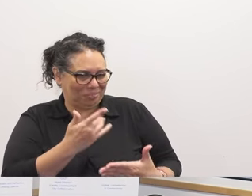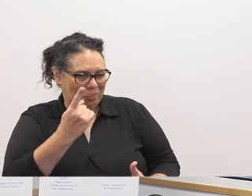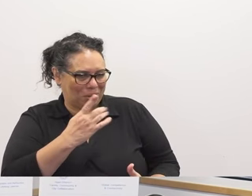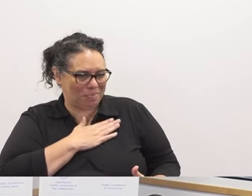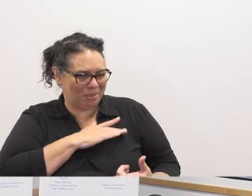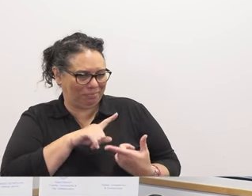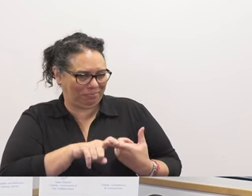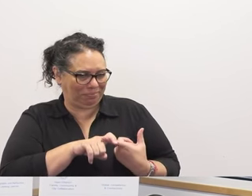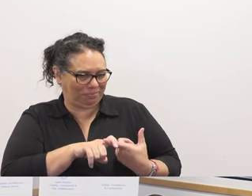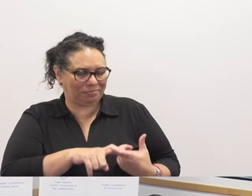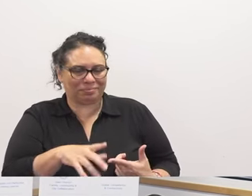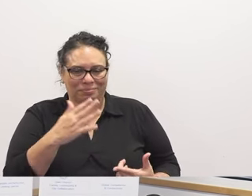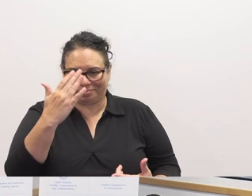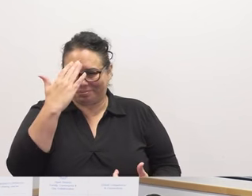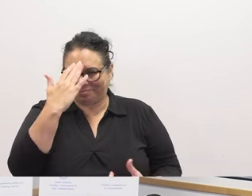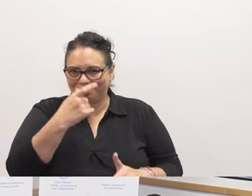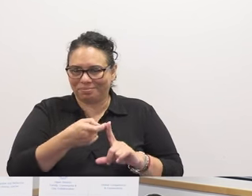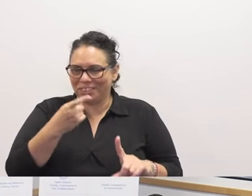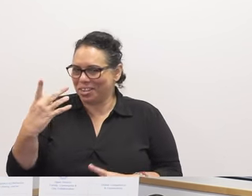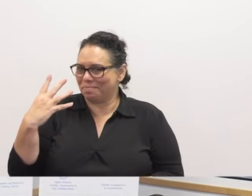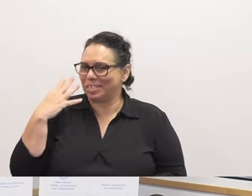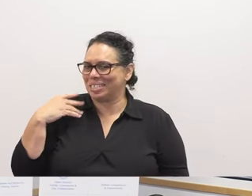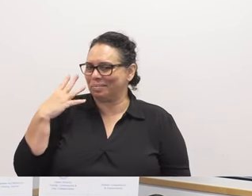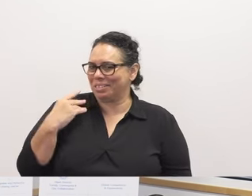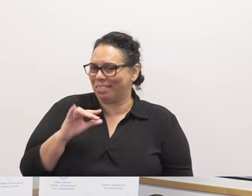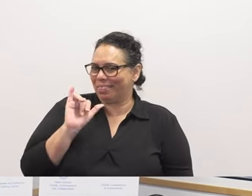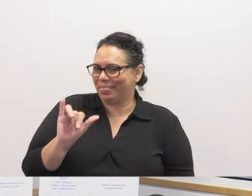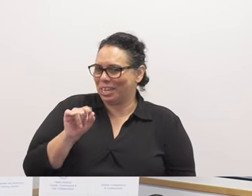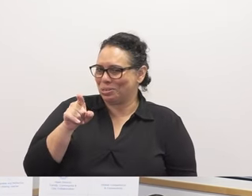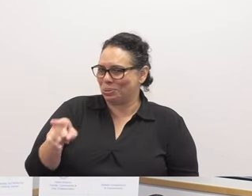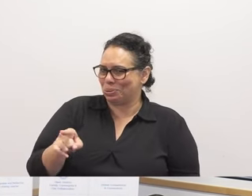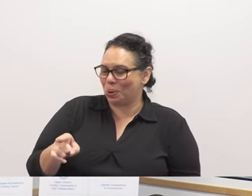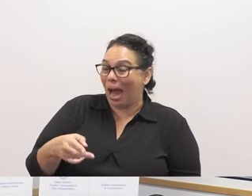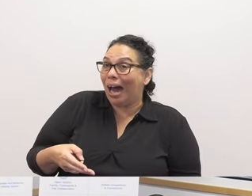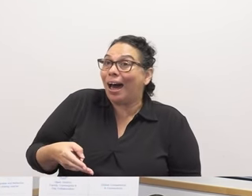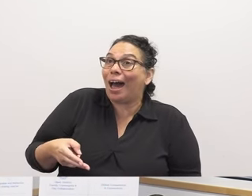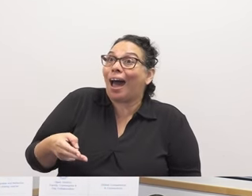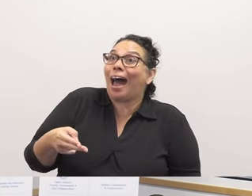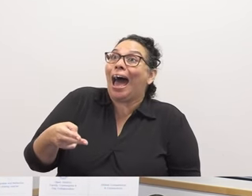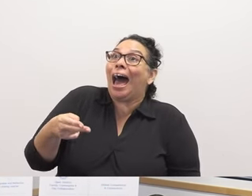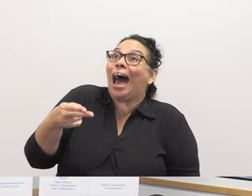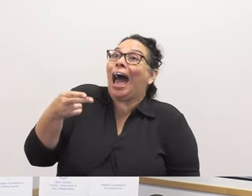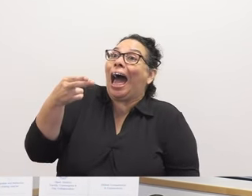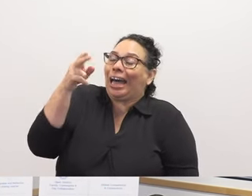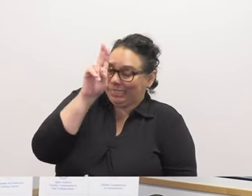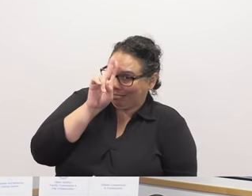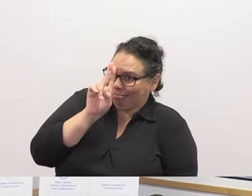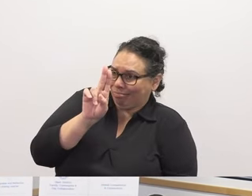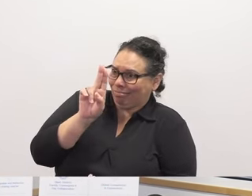and I know from experience that you are highly regarded from a student's point of view,